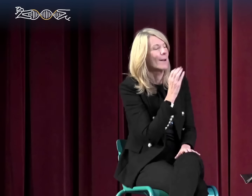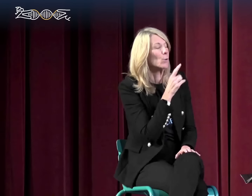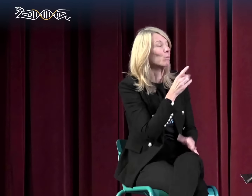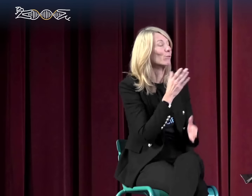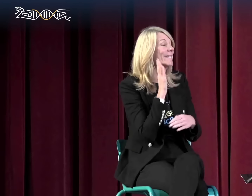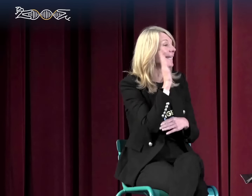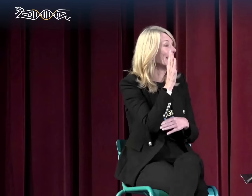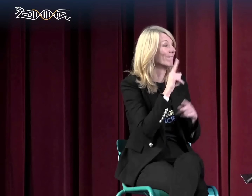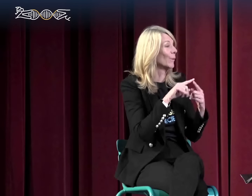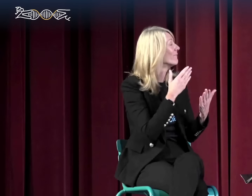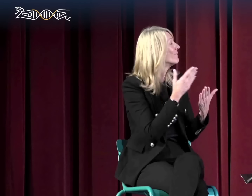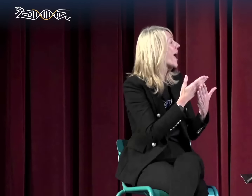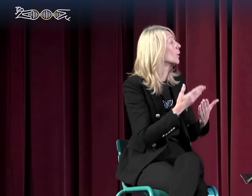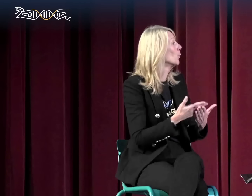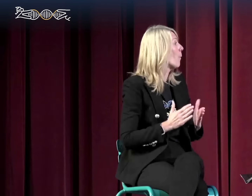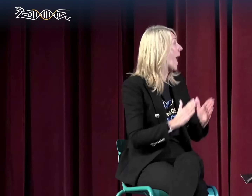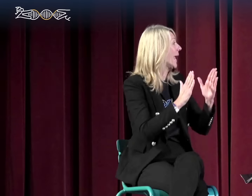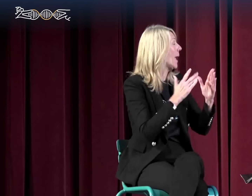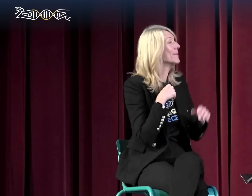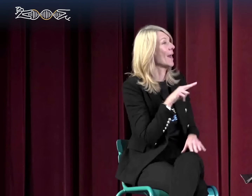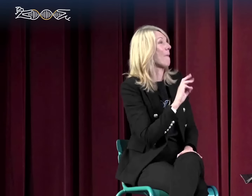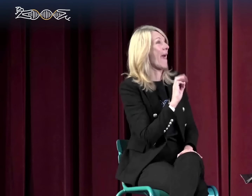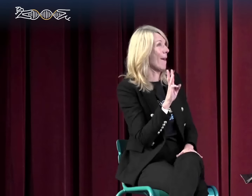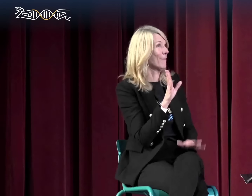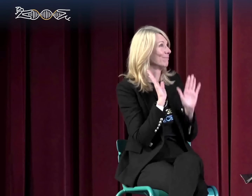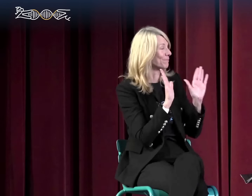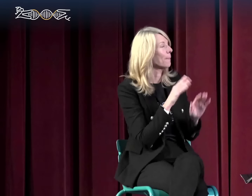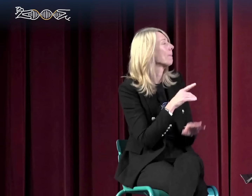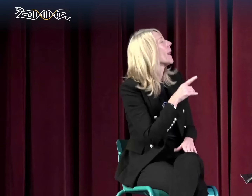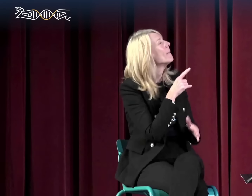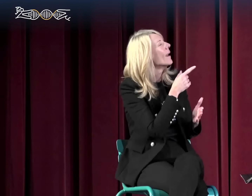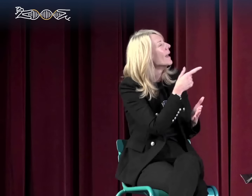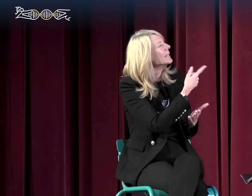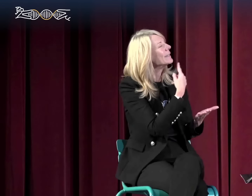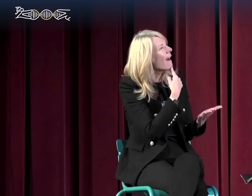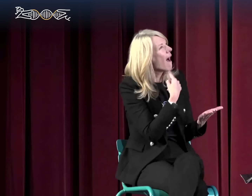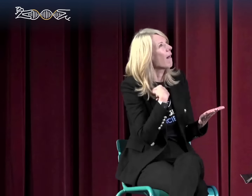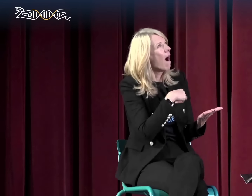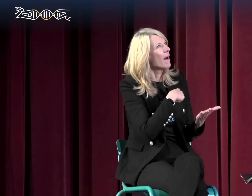You presented in factual way, I was astonished with all you shared.